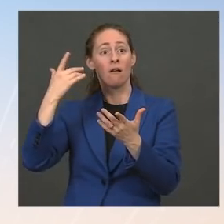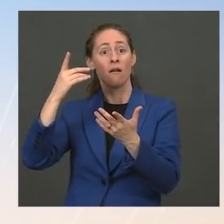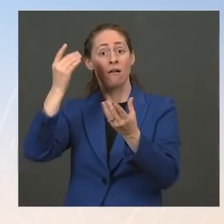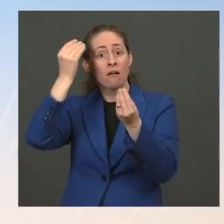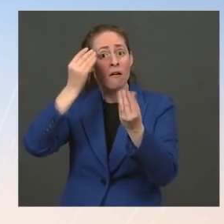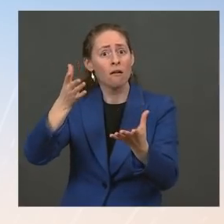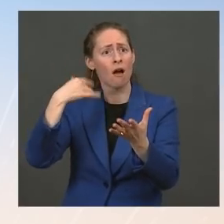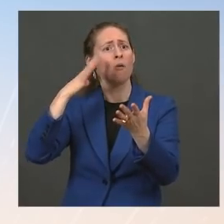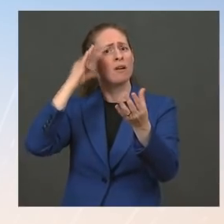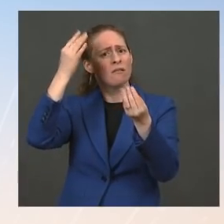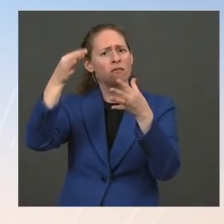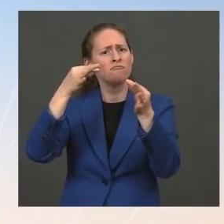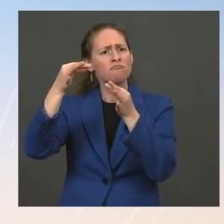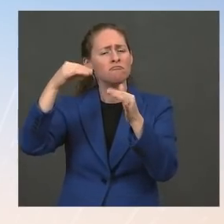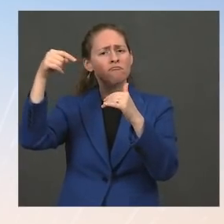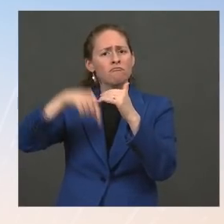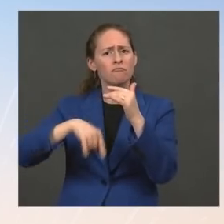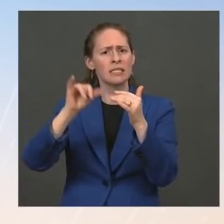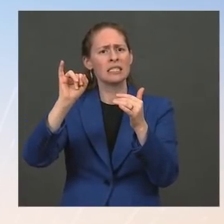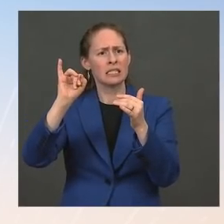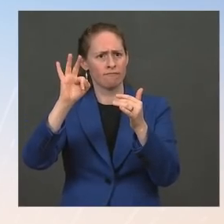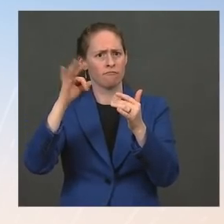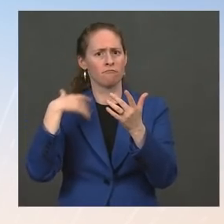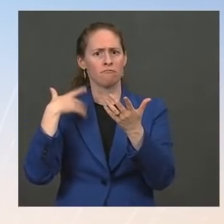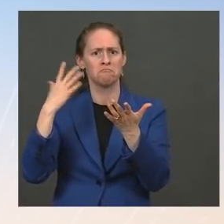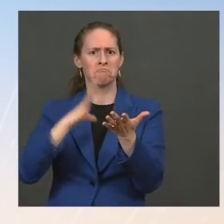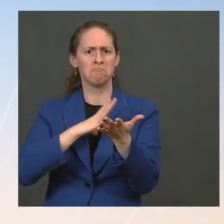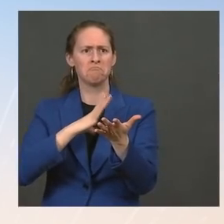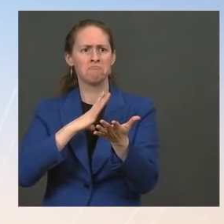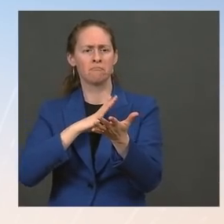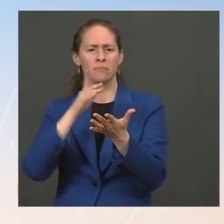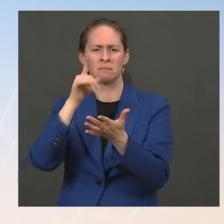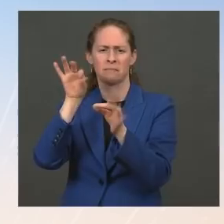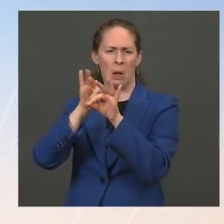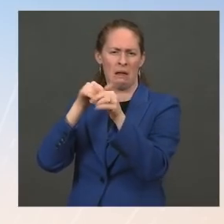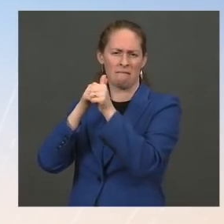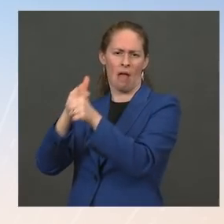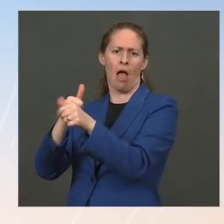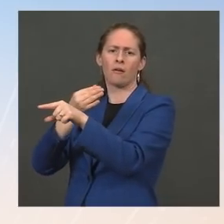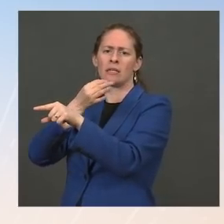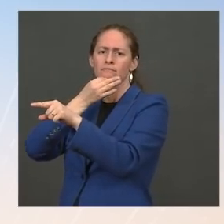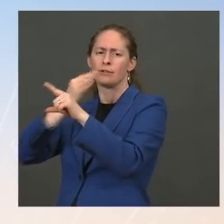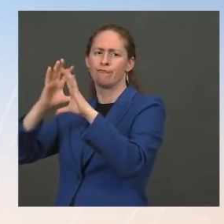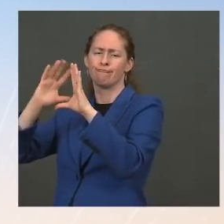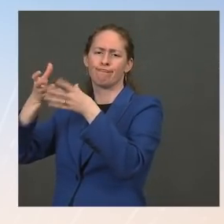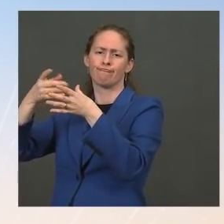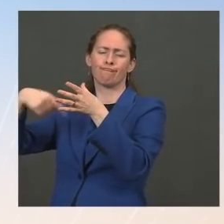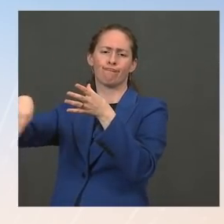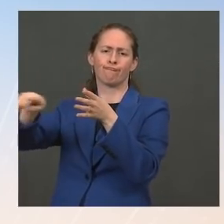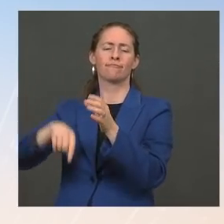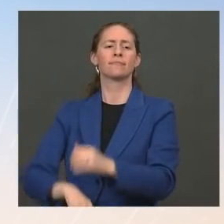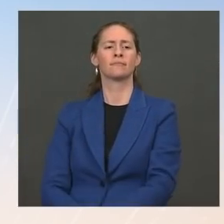It's also important, in his view -- one of lessons learned is to make clear to the public that we have a plan, and we do.